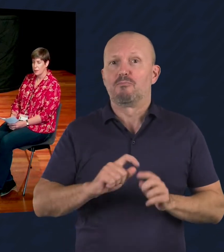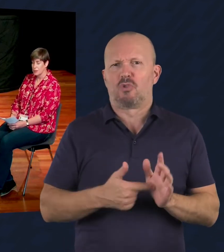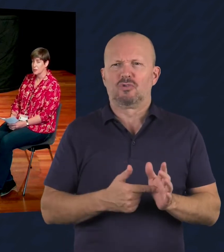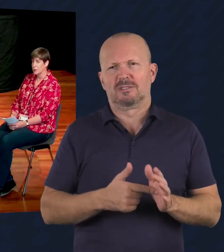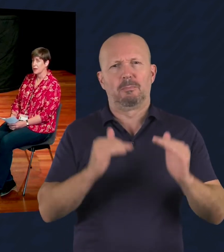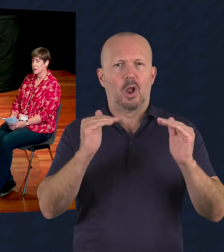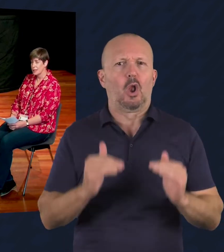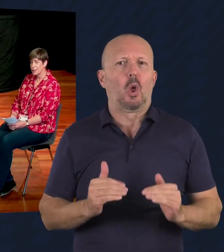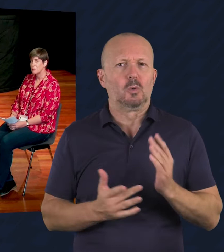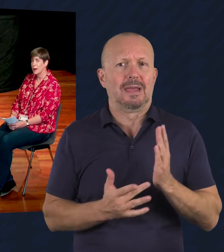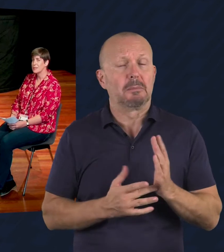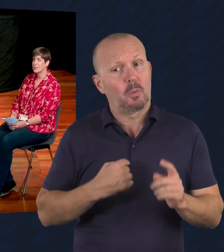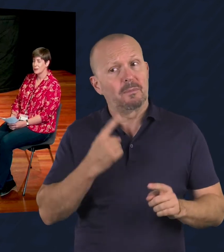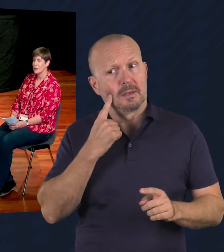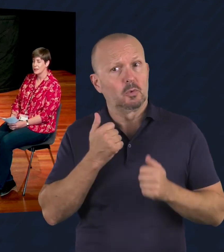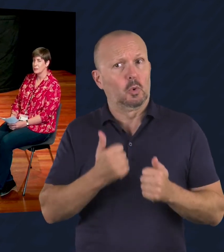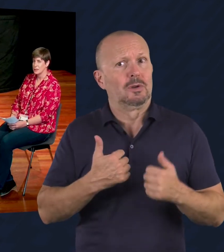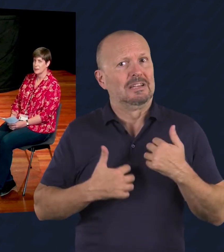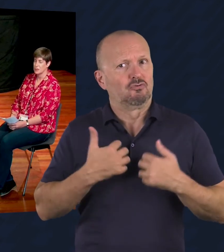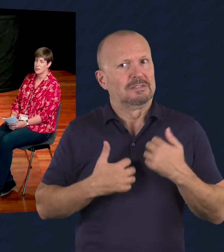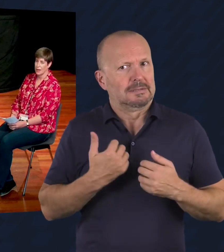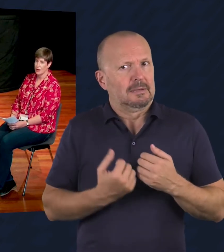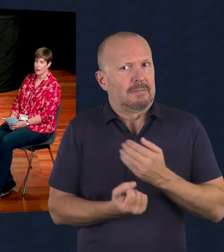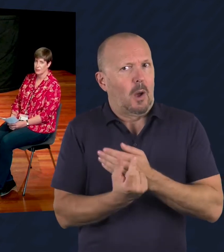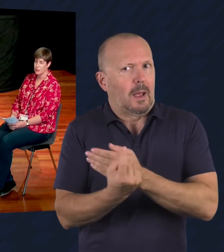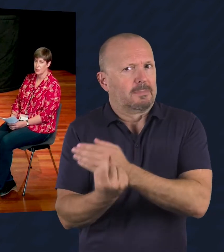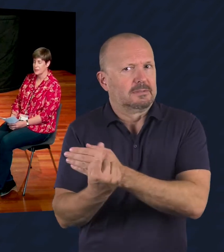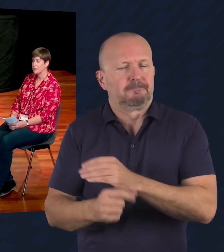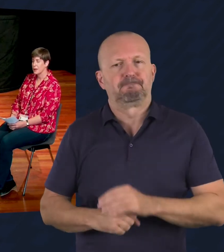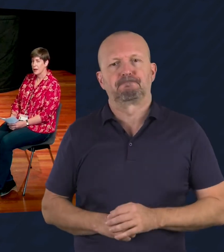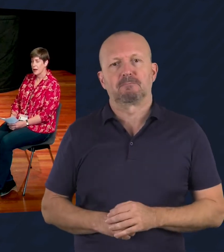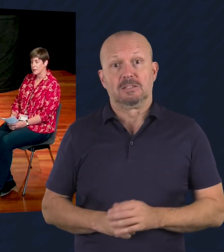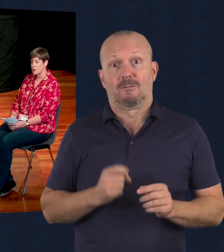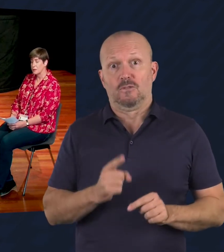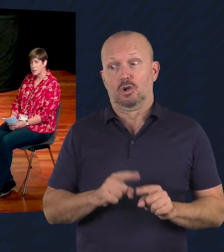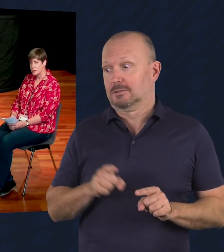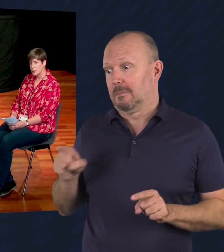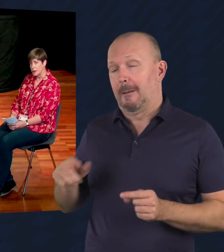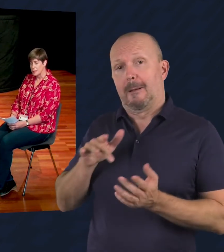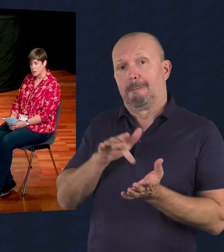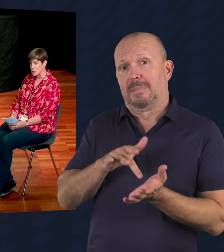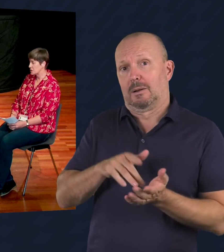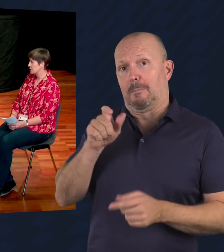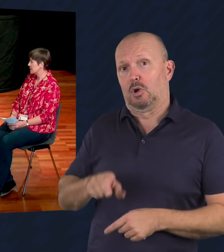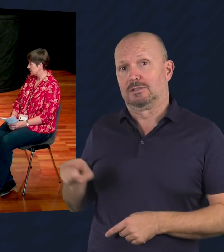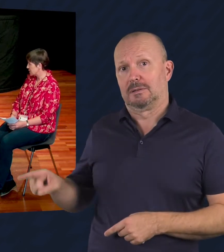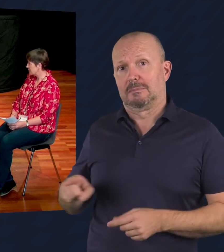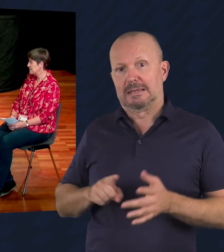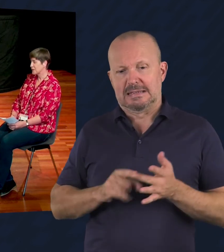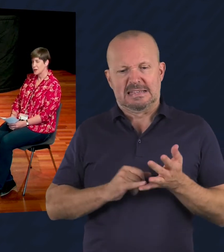Our projects are pretty low-tech, but we think there's been some interesting outcomes from it. So, first of all, we're gonna introduce you to Izzy Kerby,